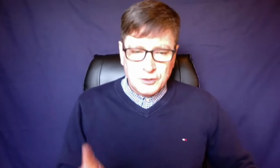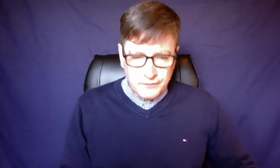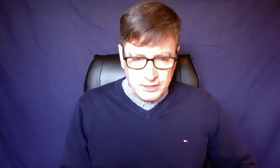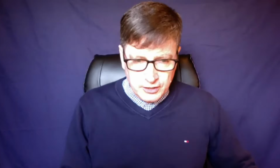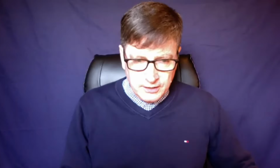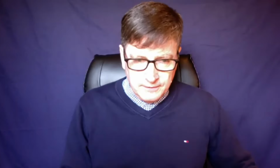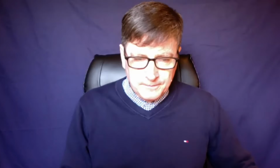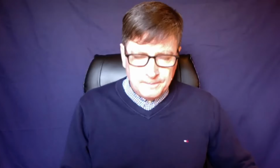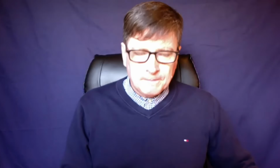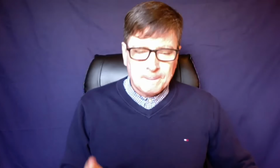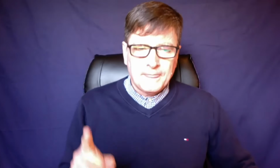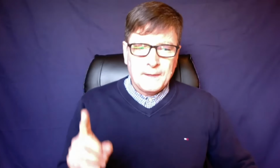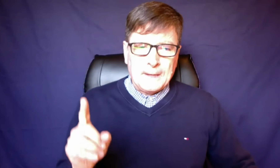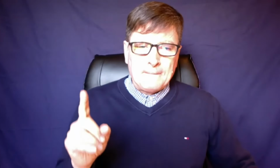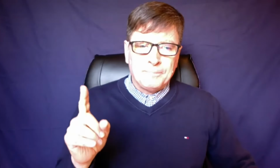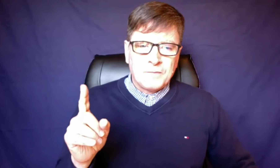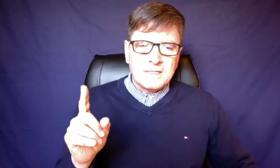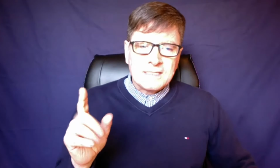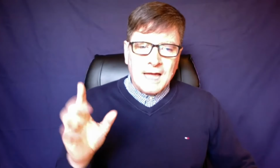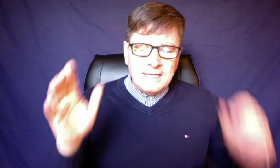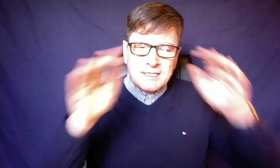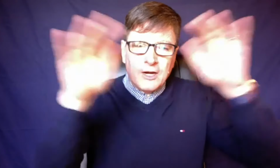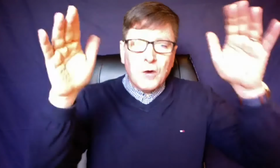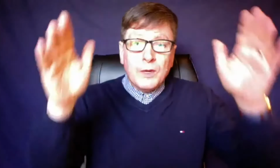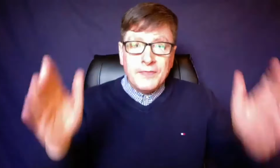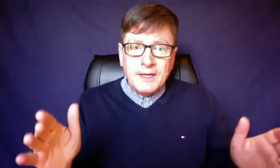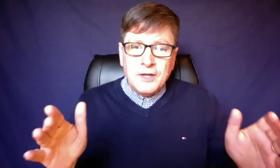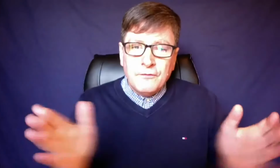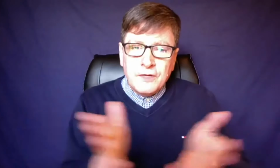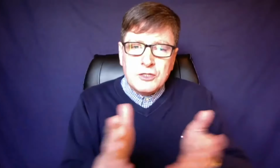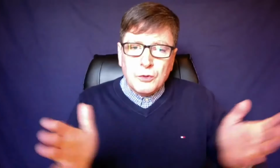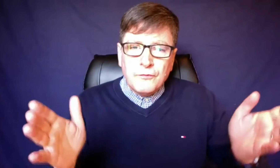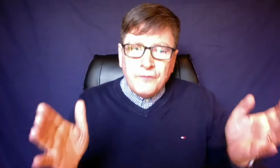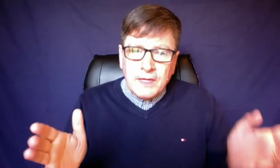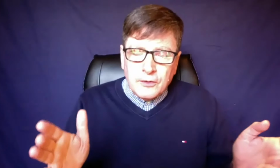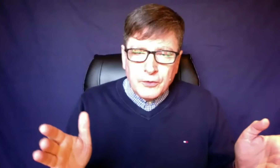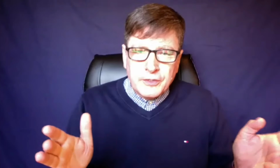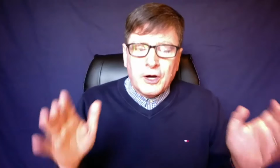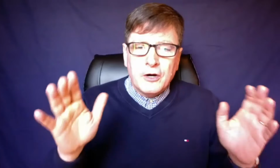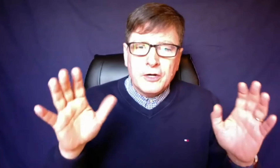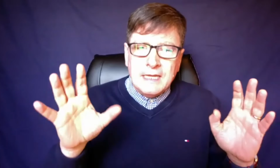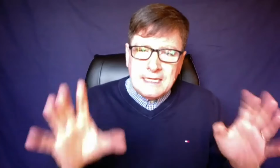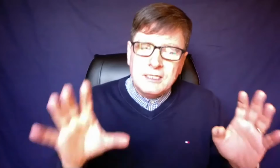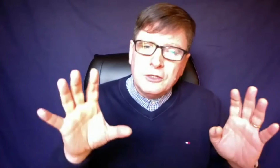The third sign basic is for children that have some functional